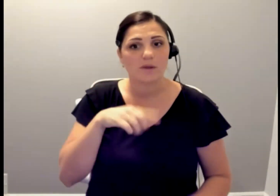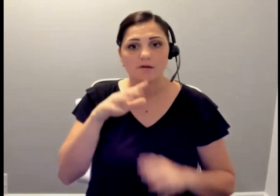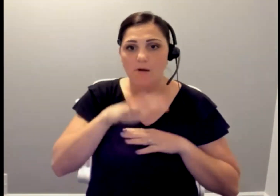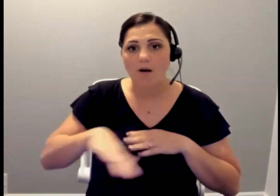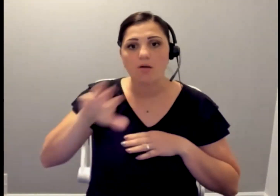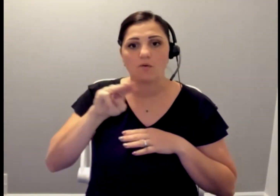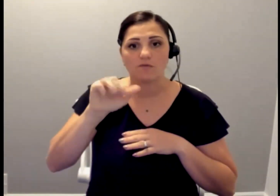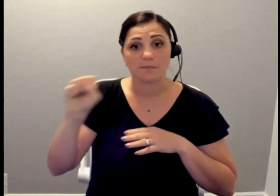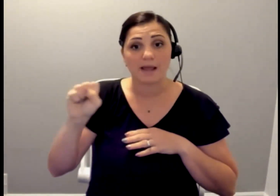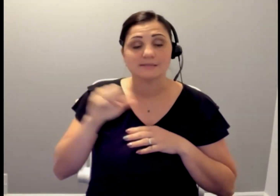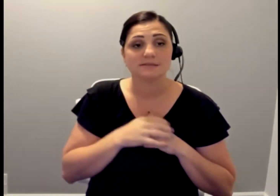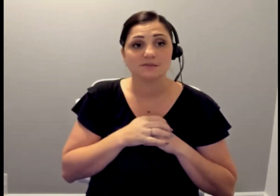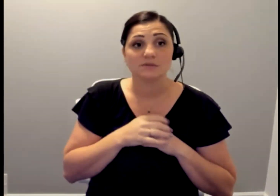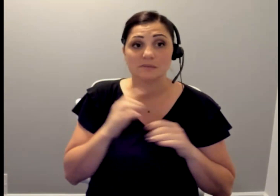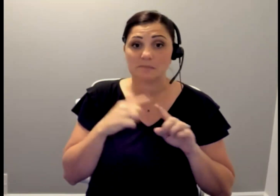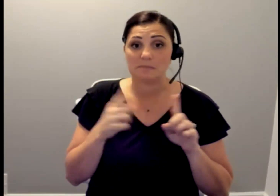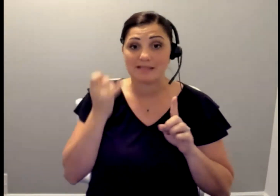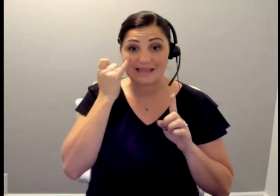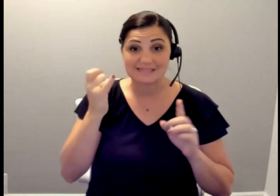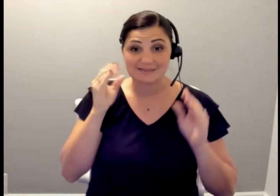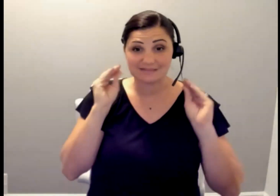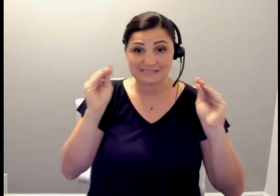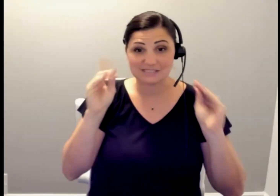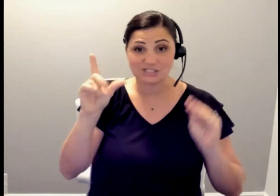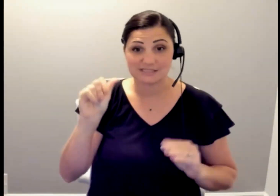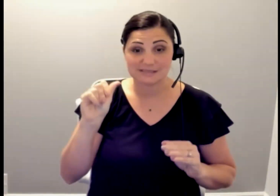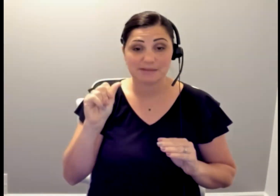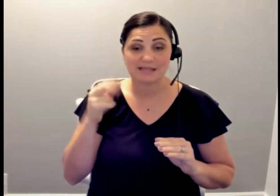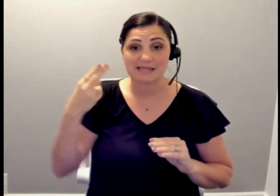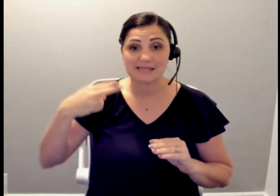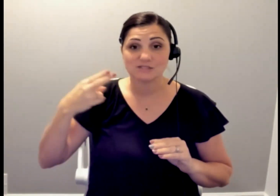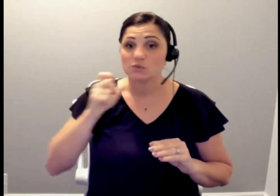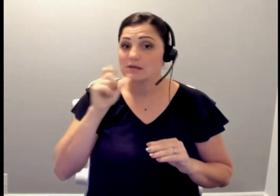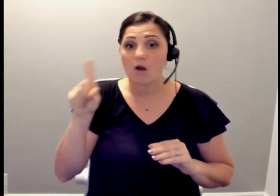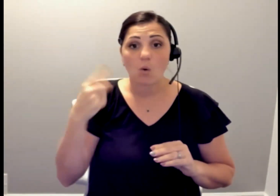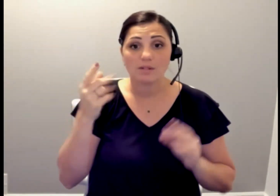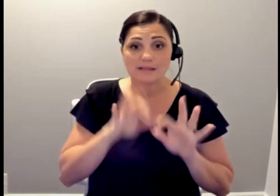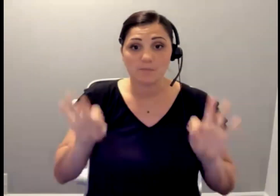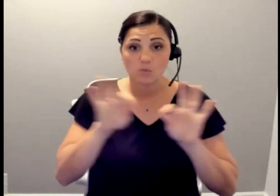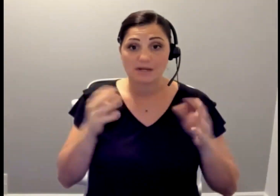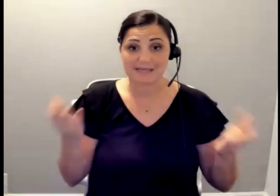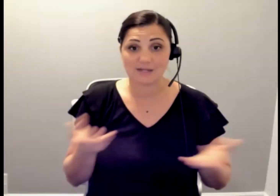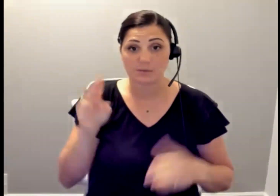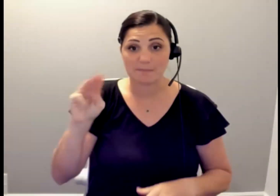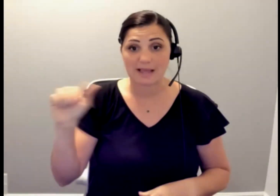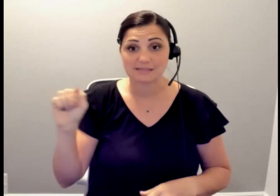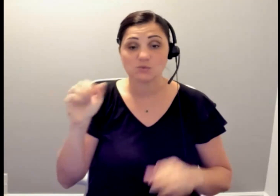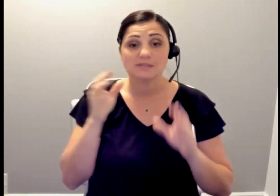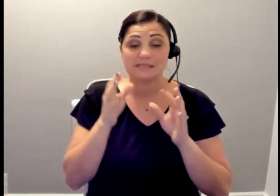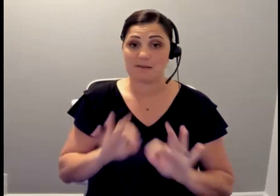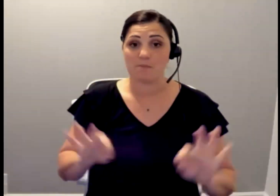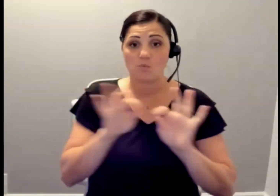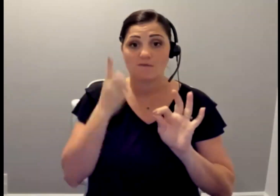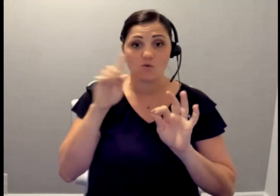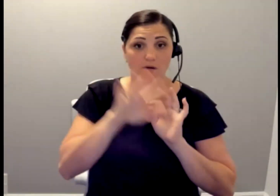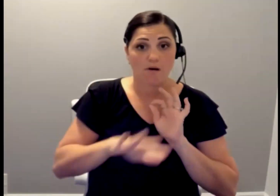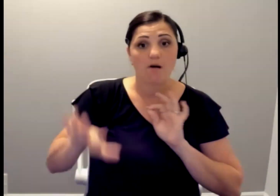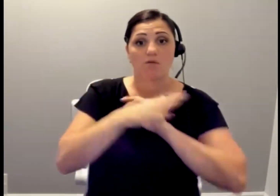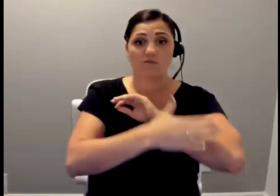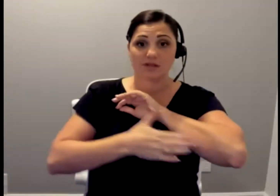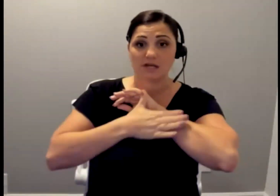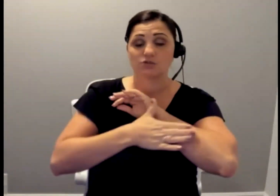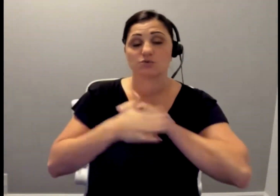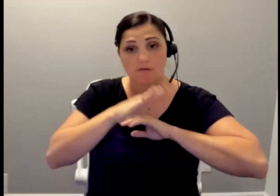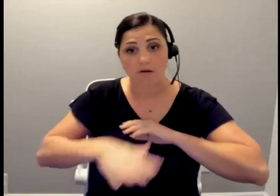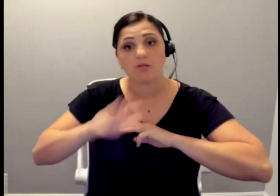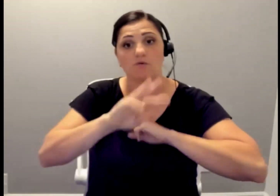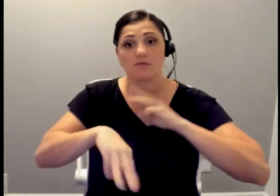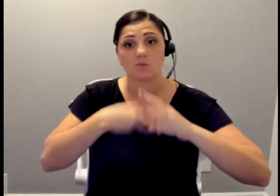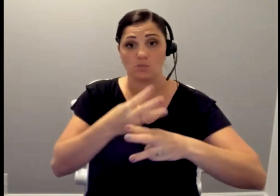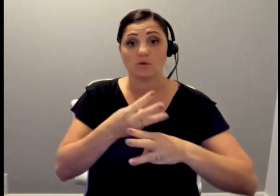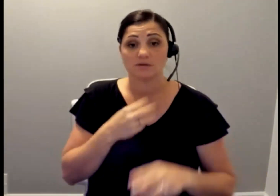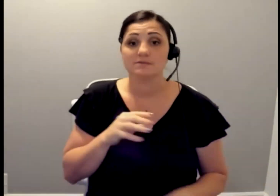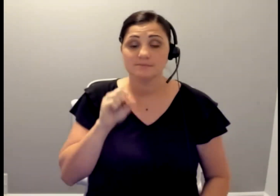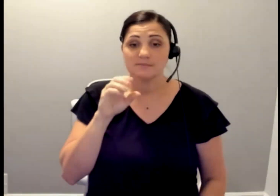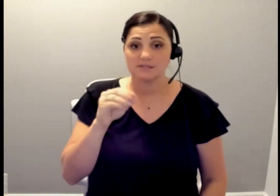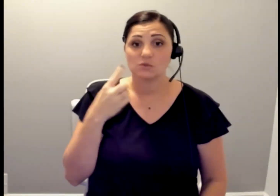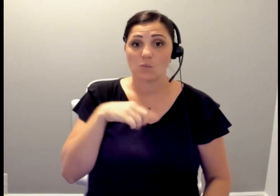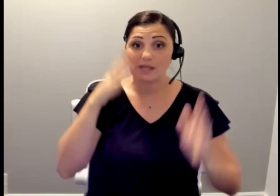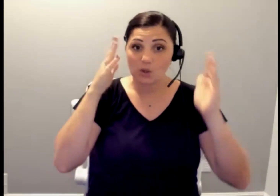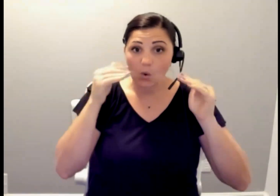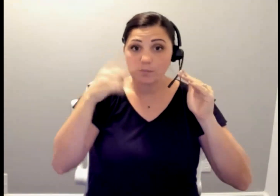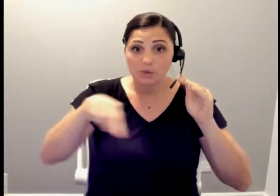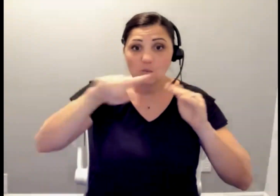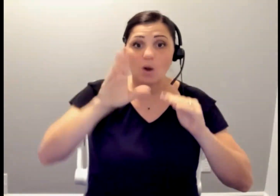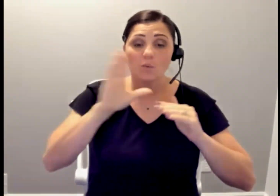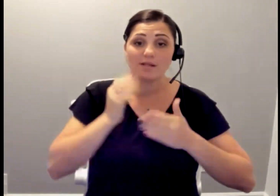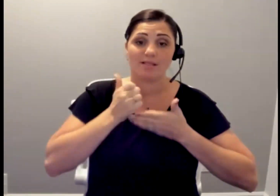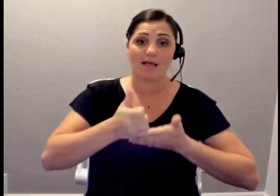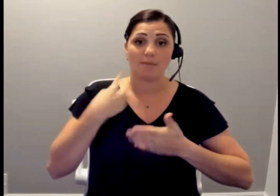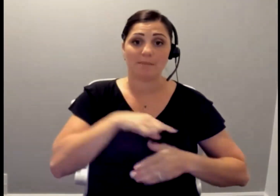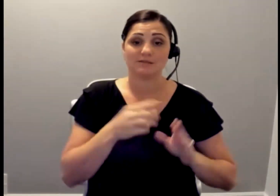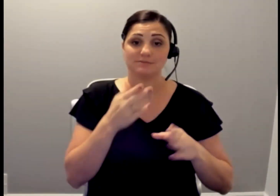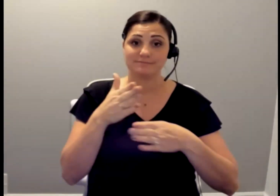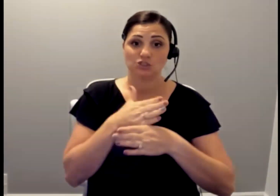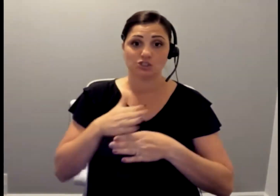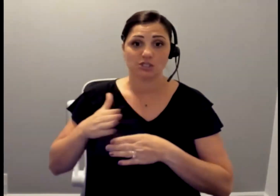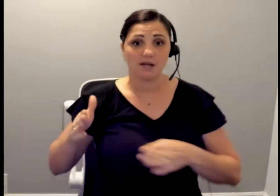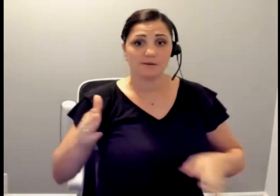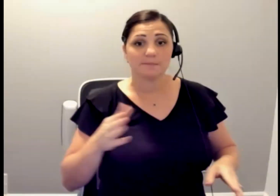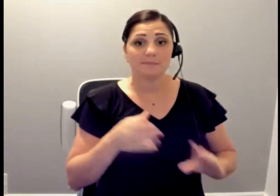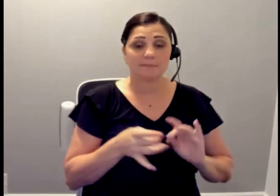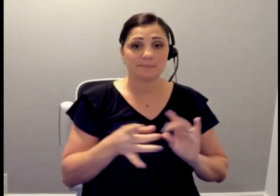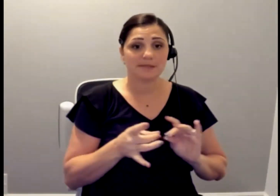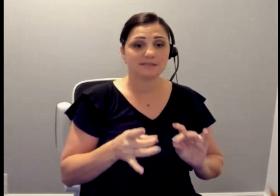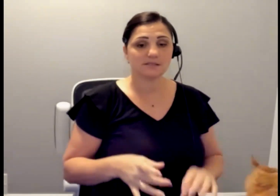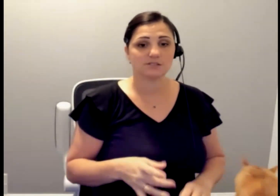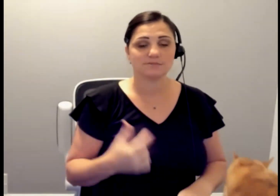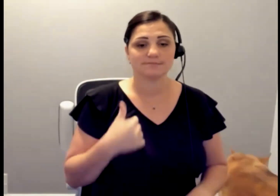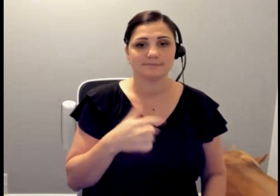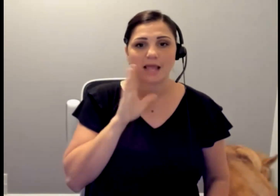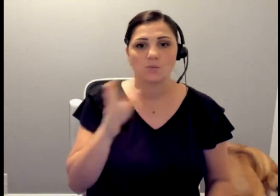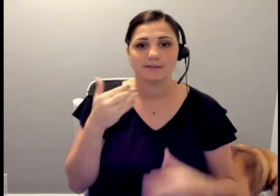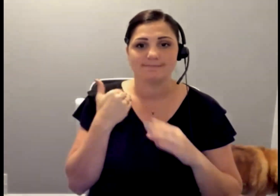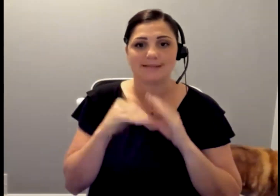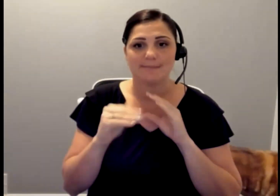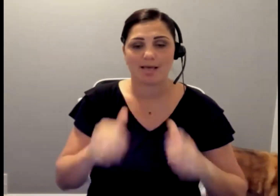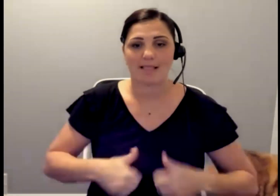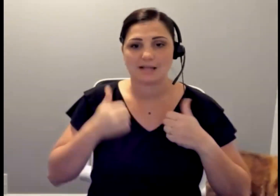: We live in Wennberg Massachusetts